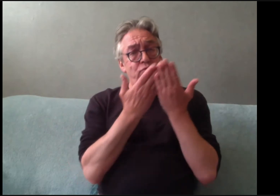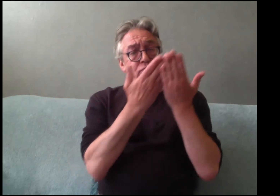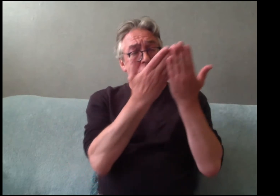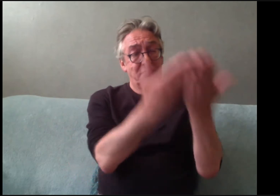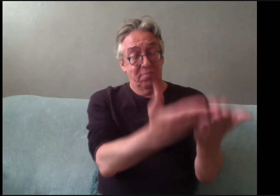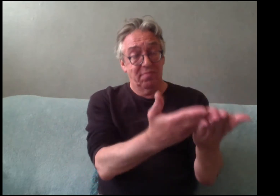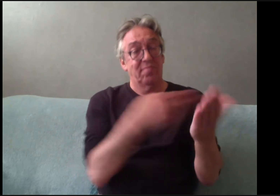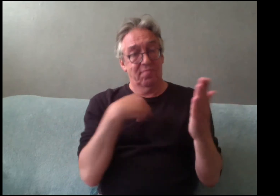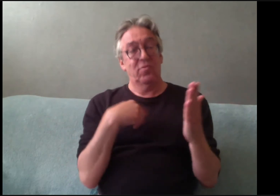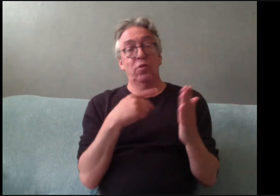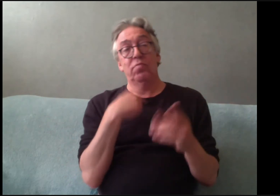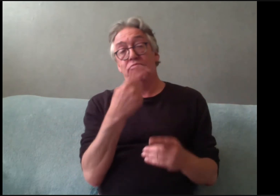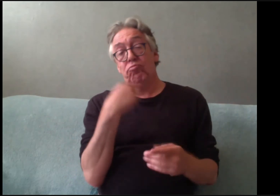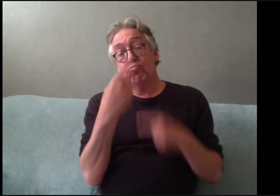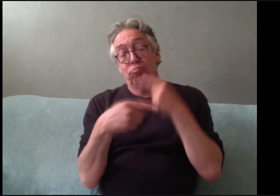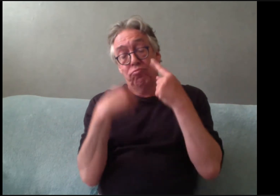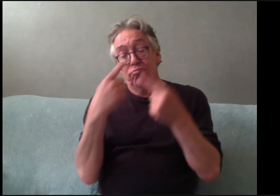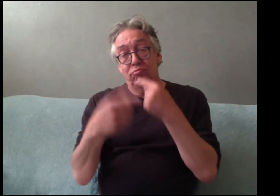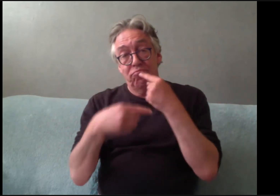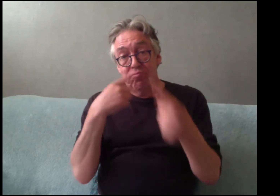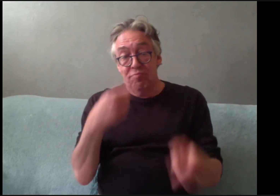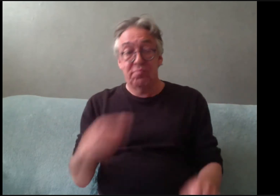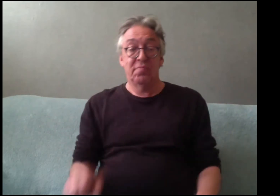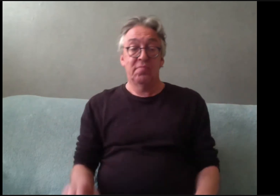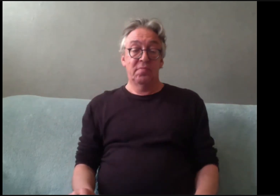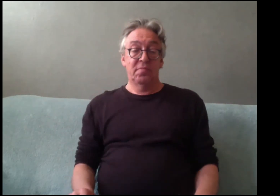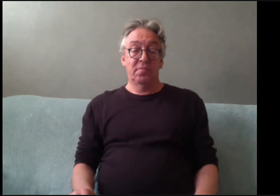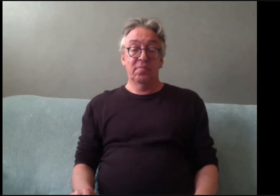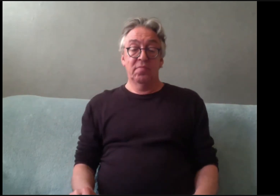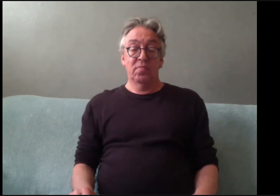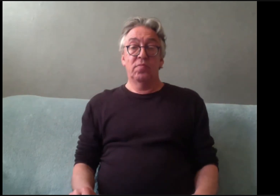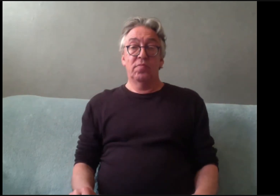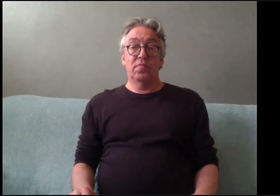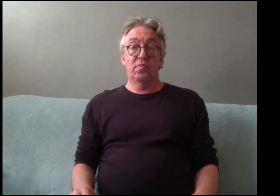it was one of the first countries that plans to reopen.